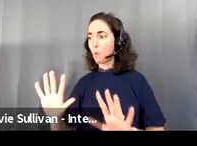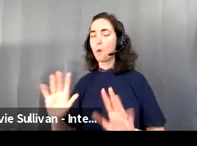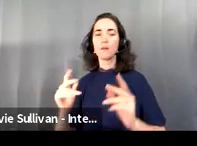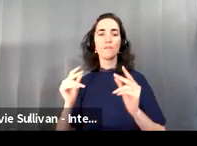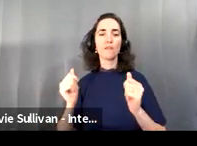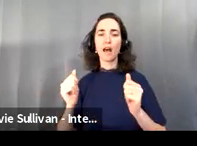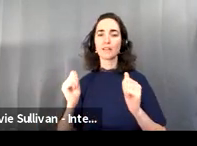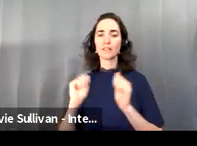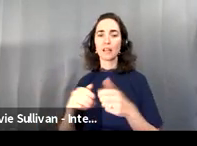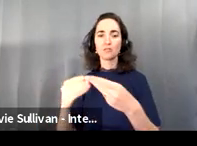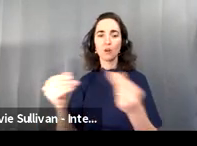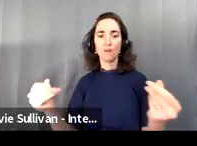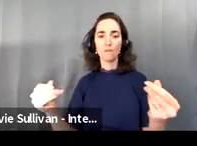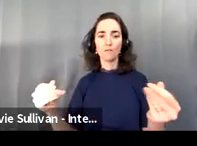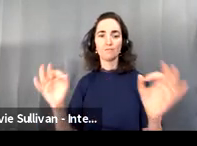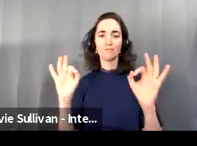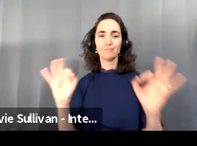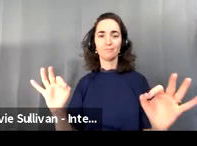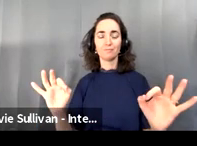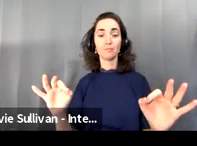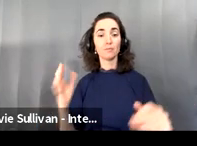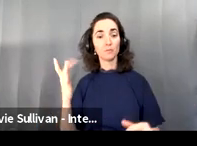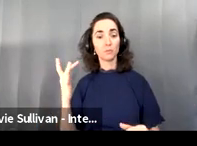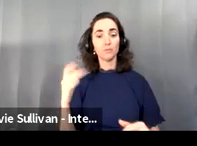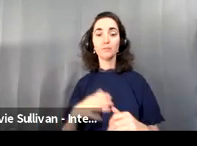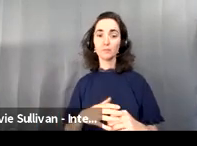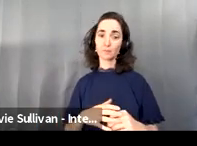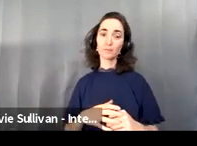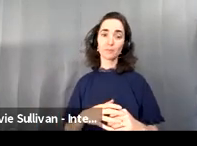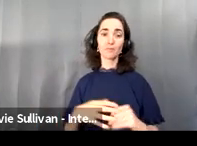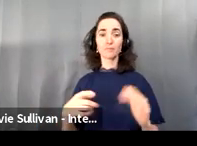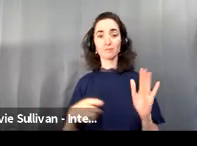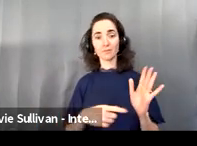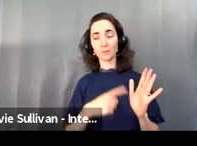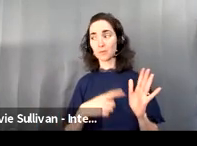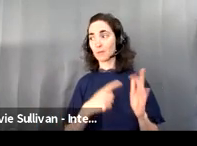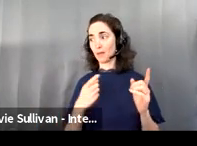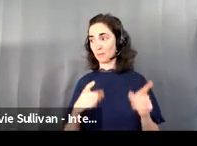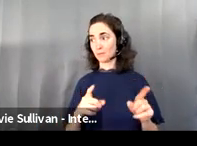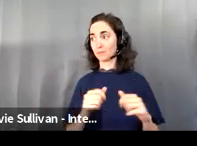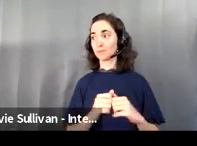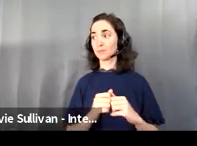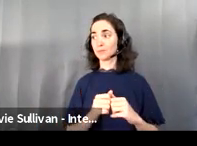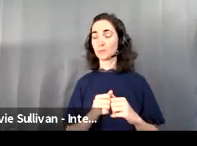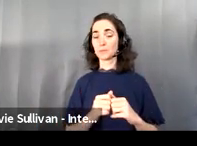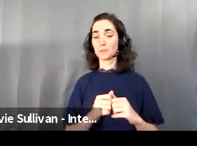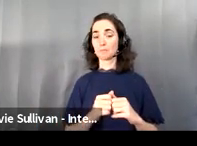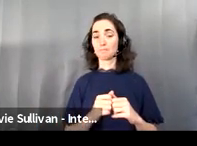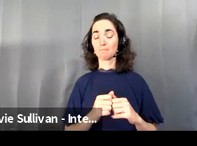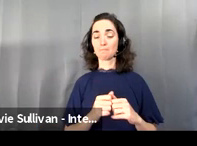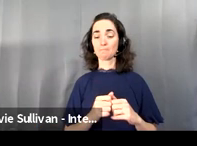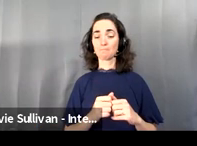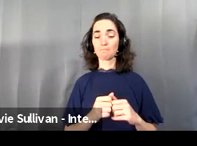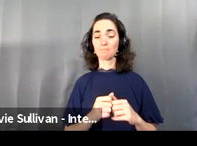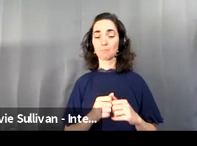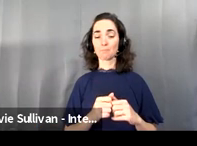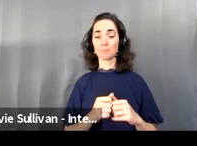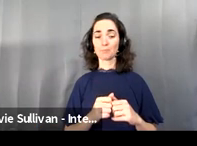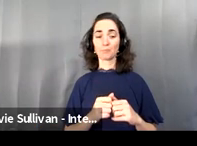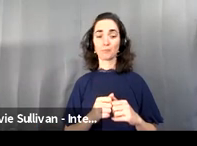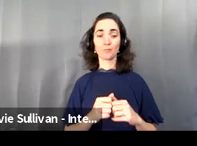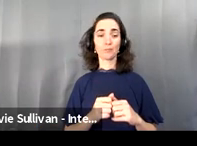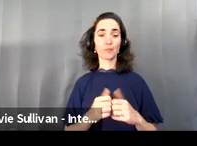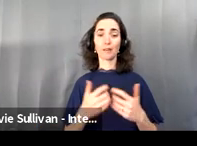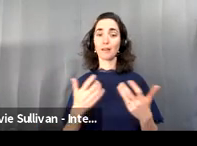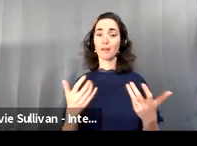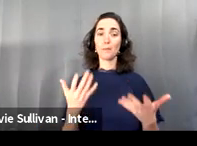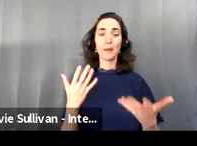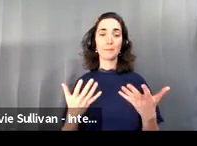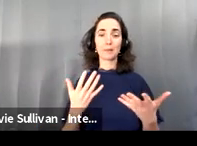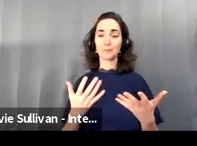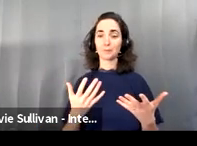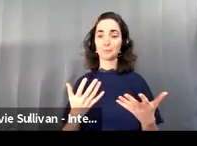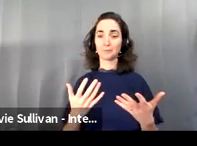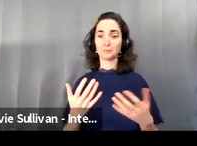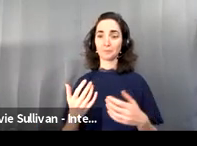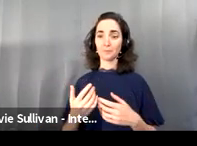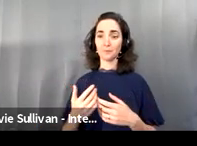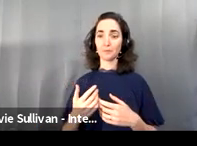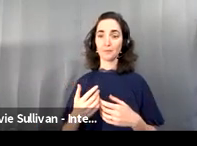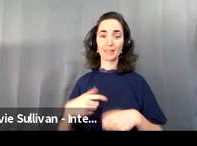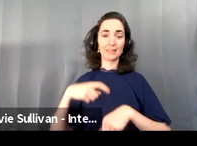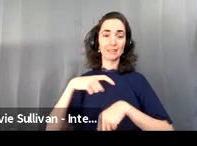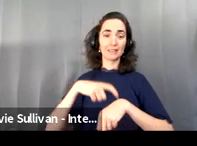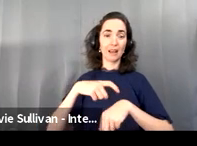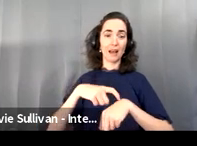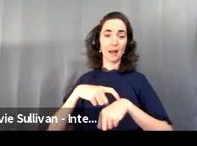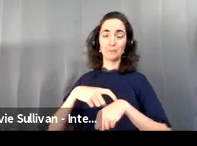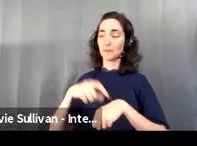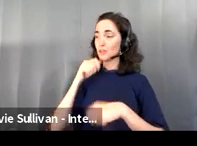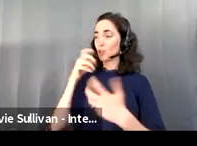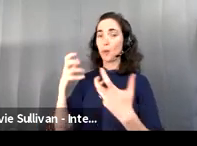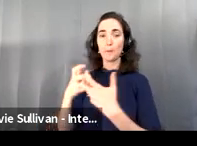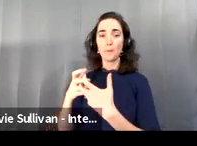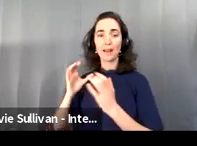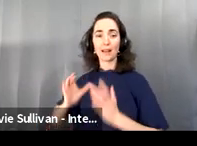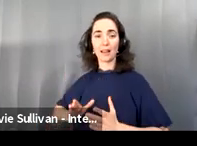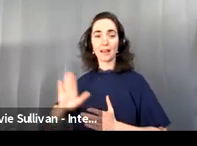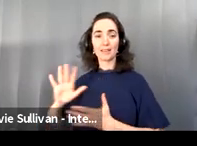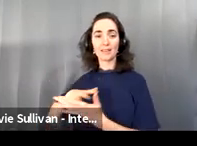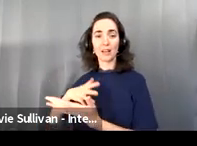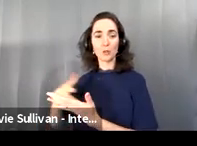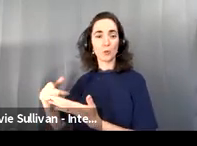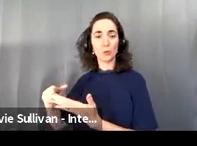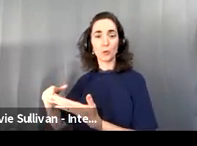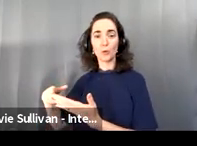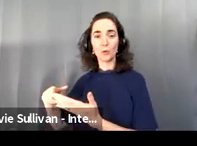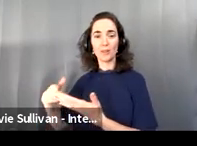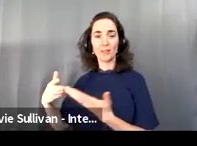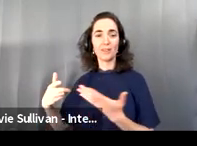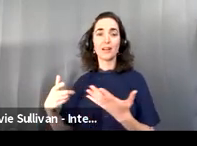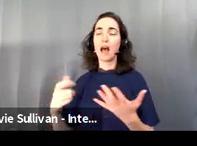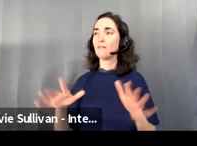and get that fixed and work out because it's sometimes it is situations where it's just a matter of maybe just coming up with a time that that client is going to actually be available to be able to communicate with that counselor.